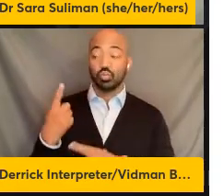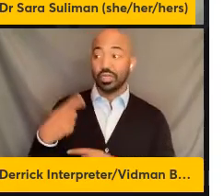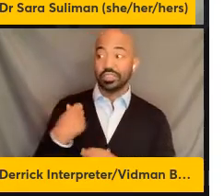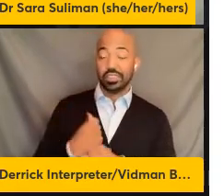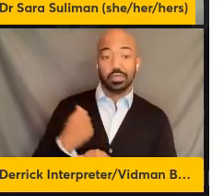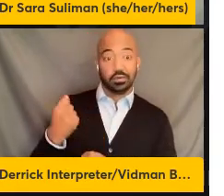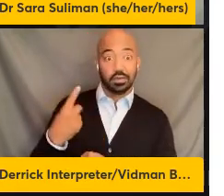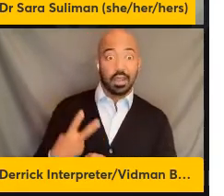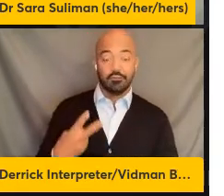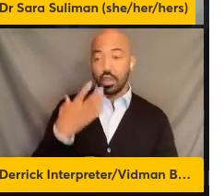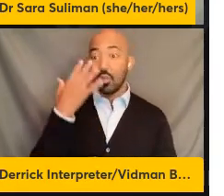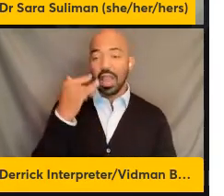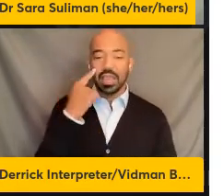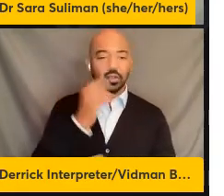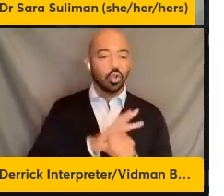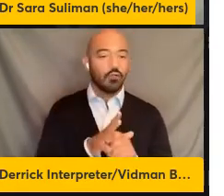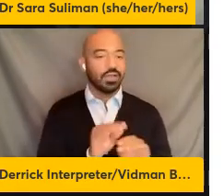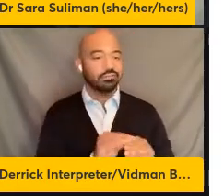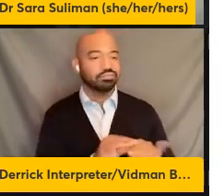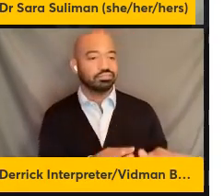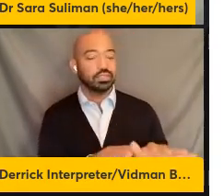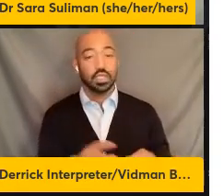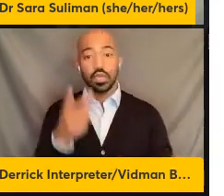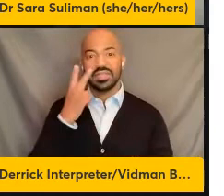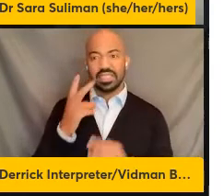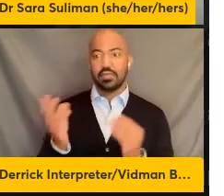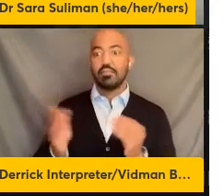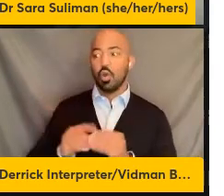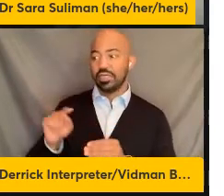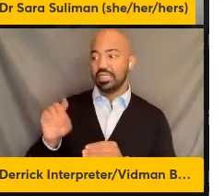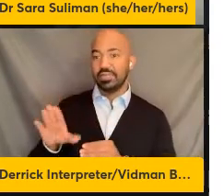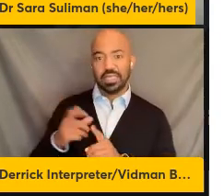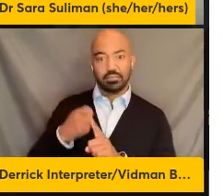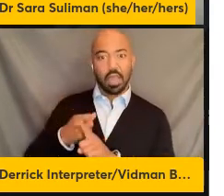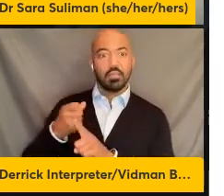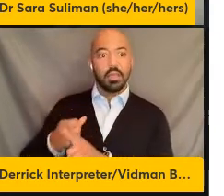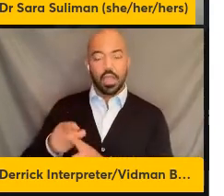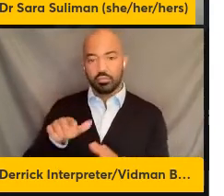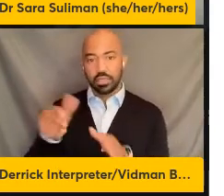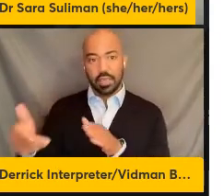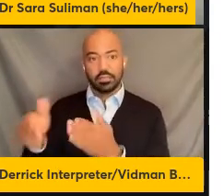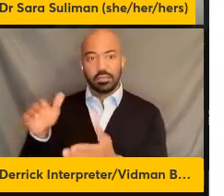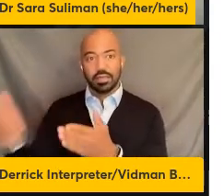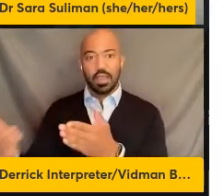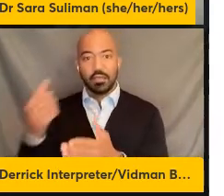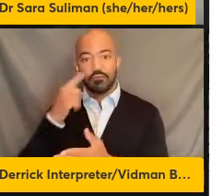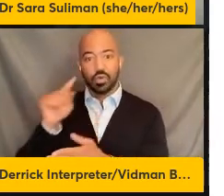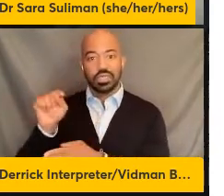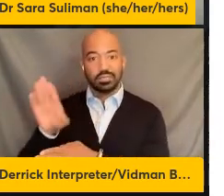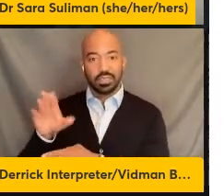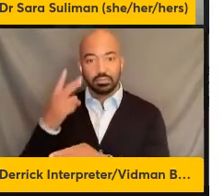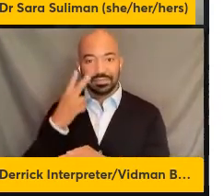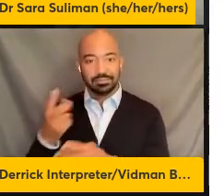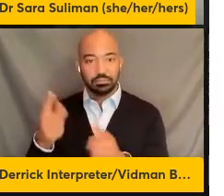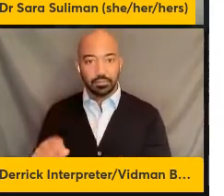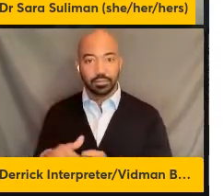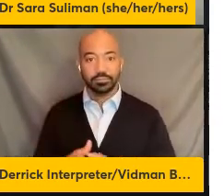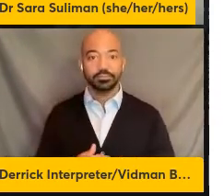of the COVID pandemic, we've actually seen a rise in the number of deaths and incidents in TB we can see that there's a high